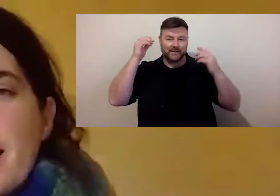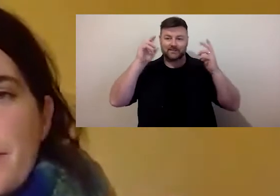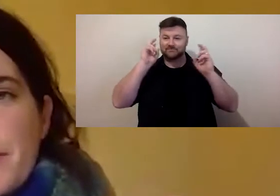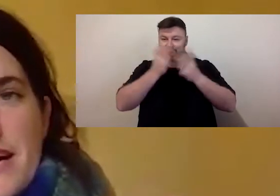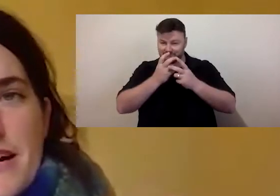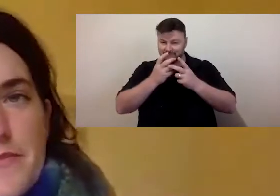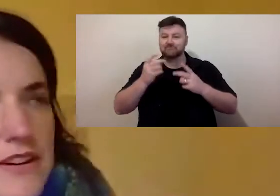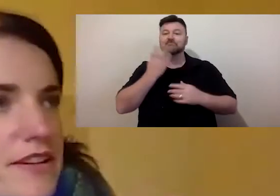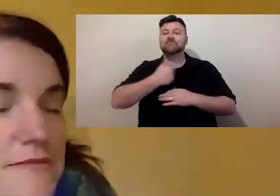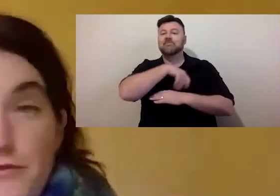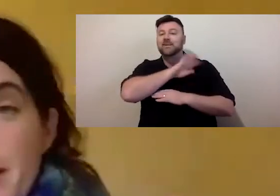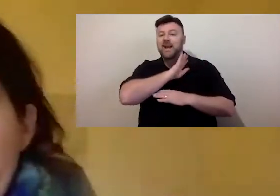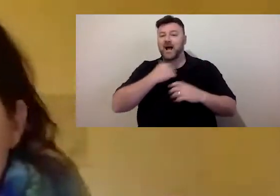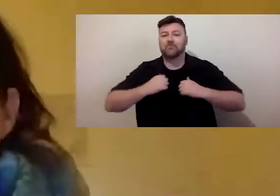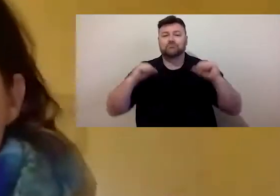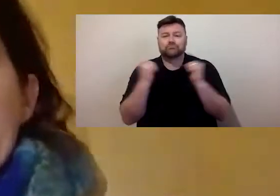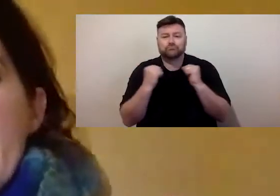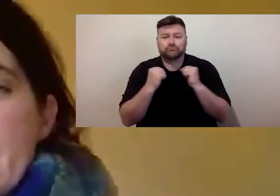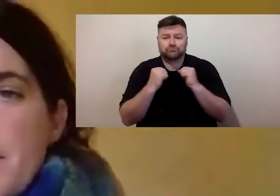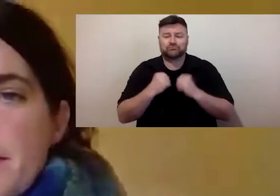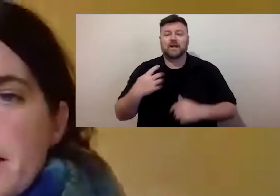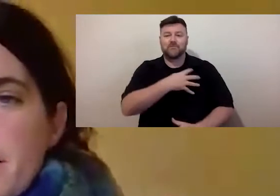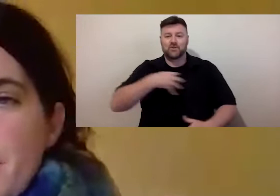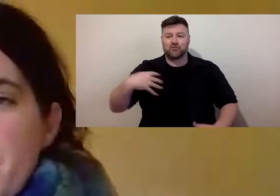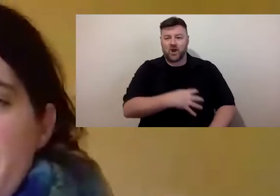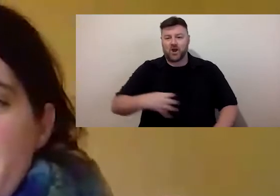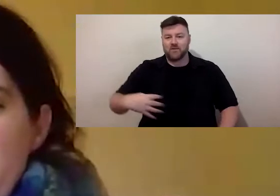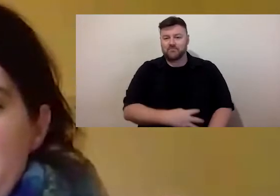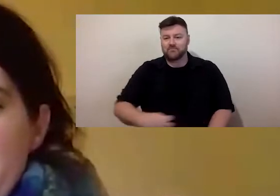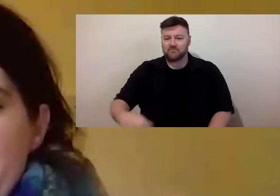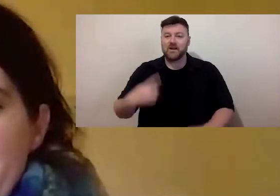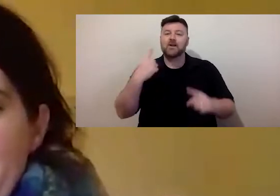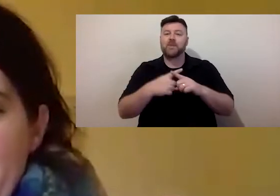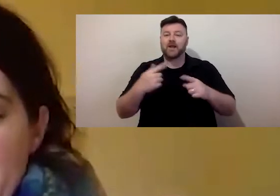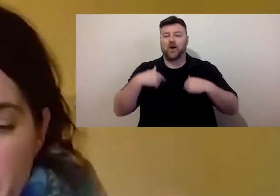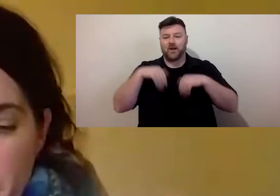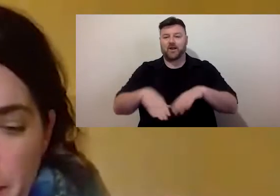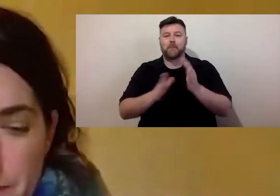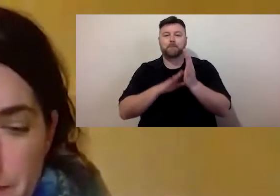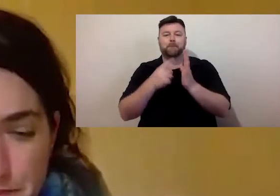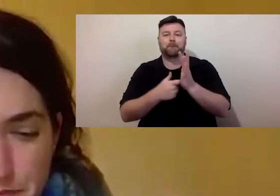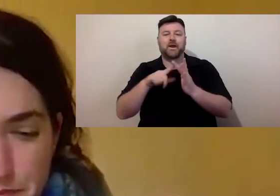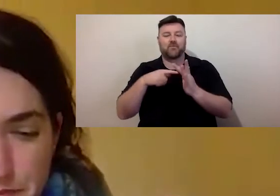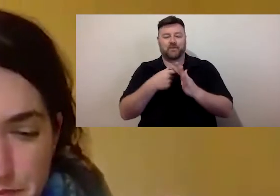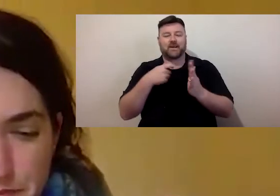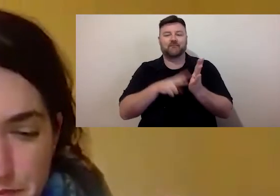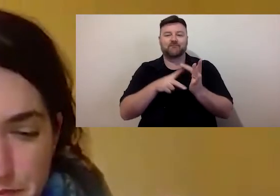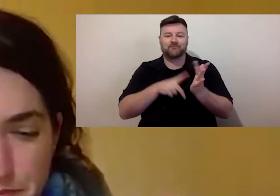colourful scarf - because I'm freezing today, and I'm coming to you from my study in Marrickville. Before we get started, you would